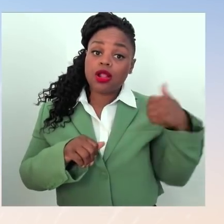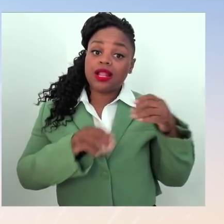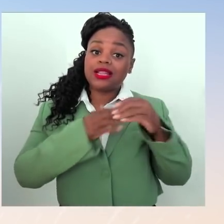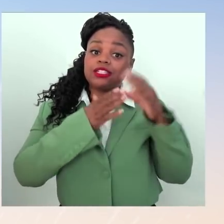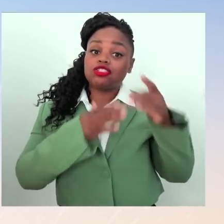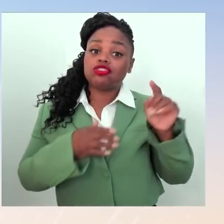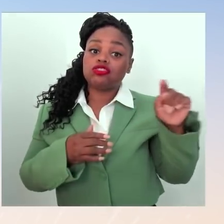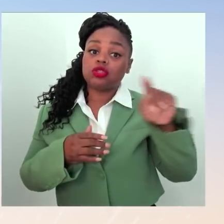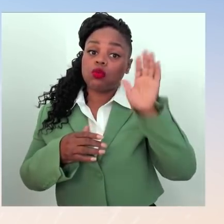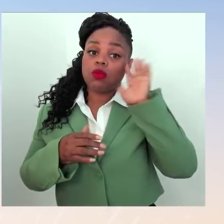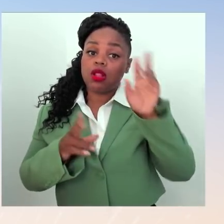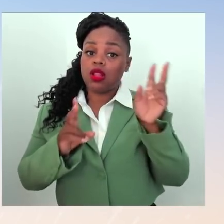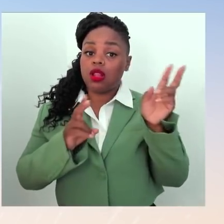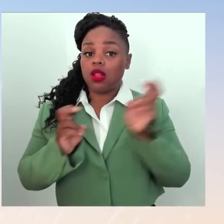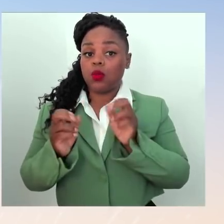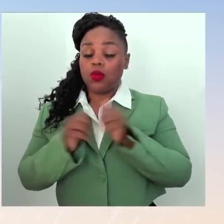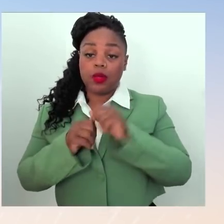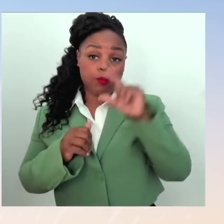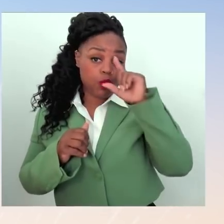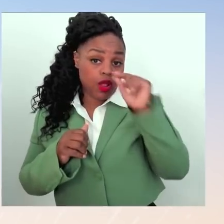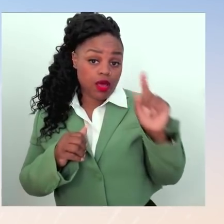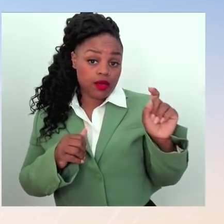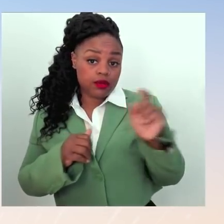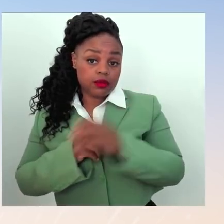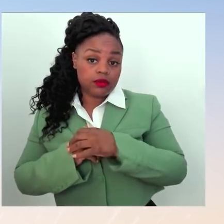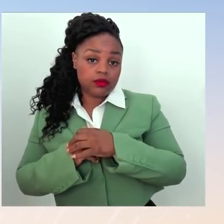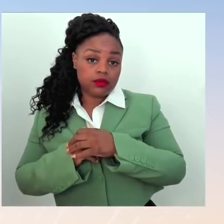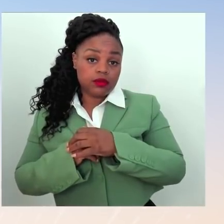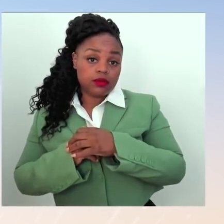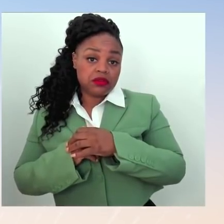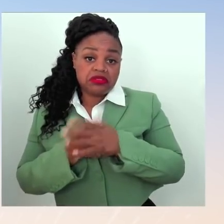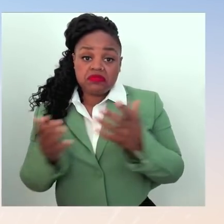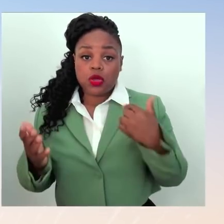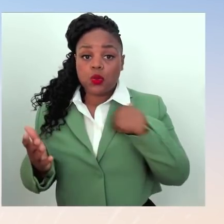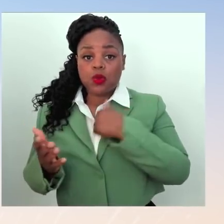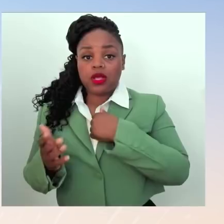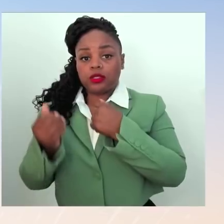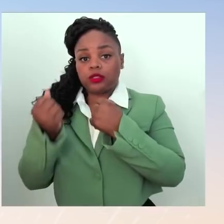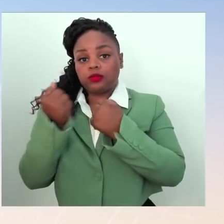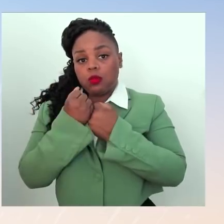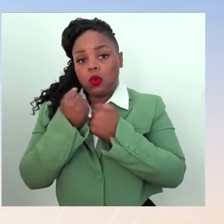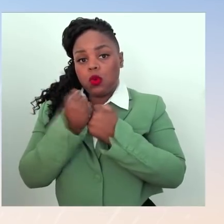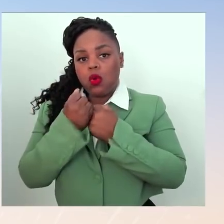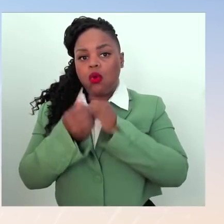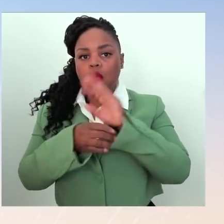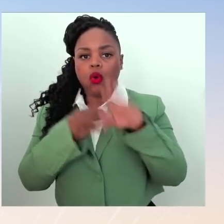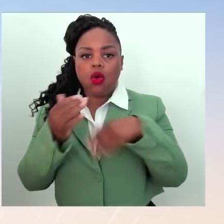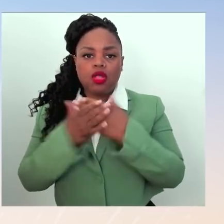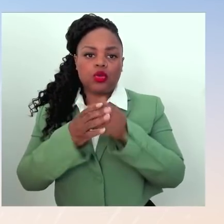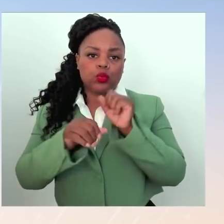all of the diplomatic engagements our European partners or the Prime Minister of Israel